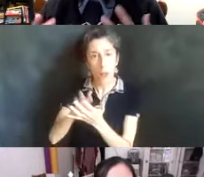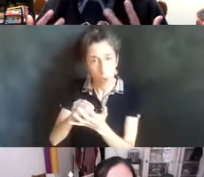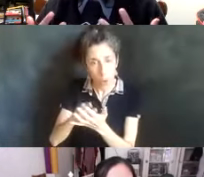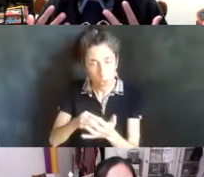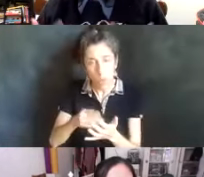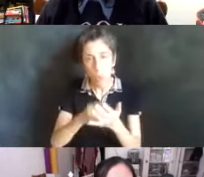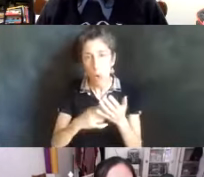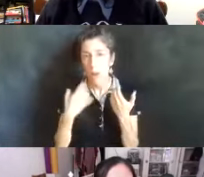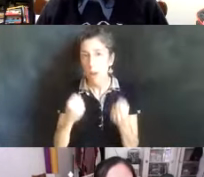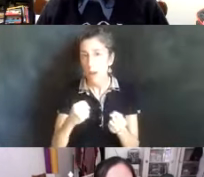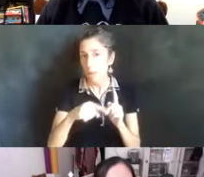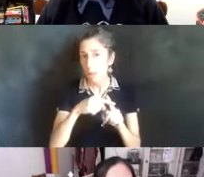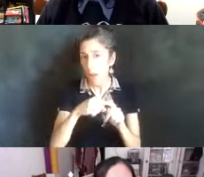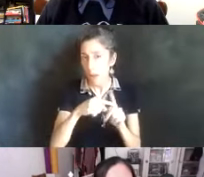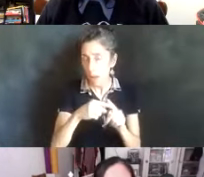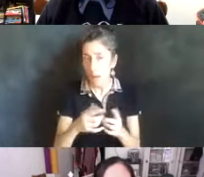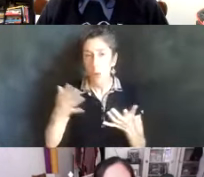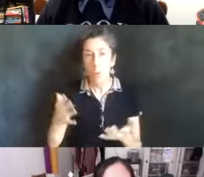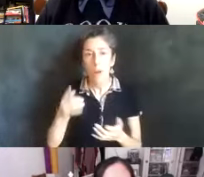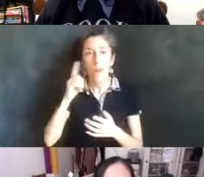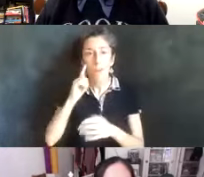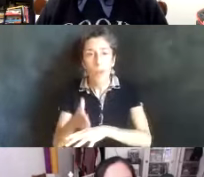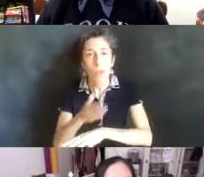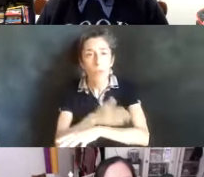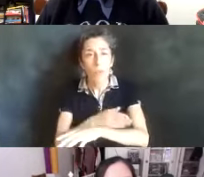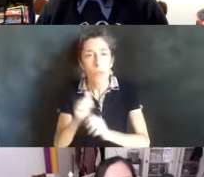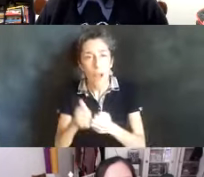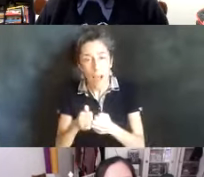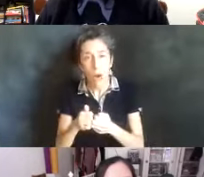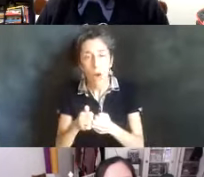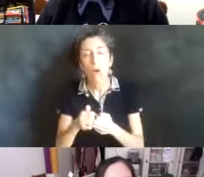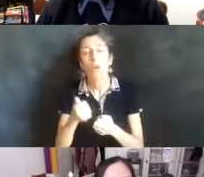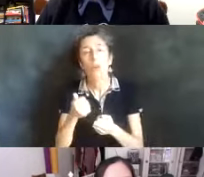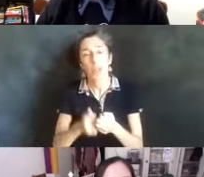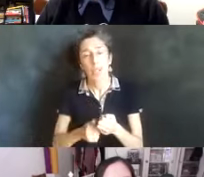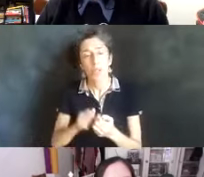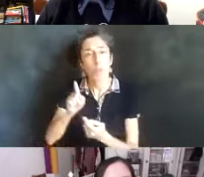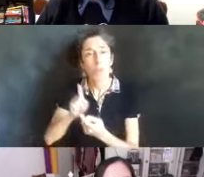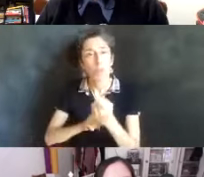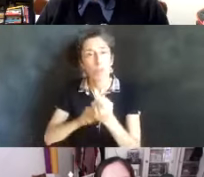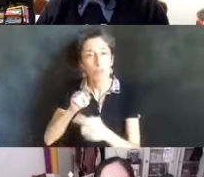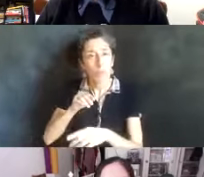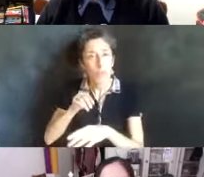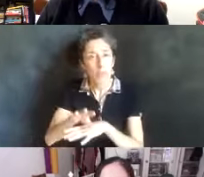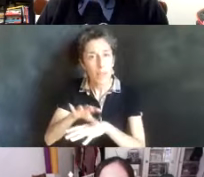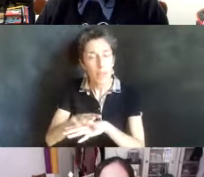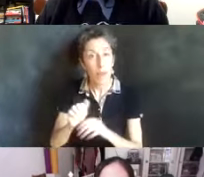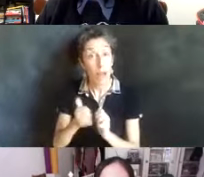what their points of improvement are, so they said that these forms and these conferences gave